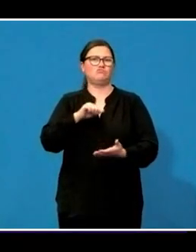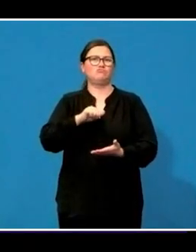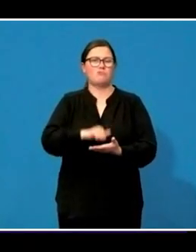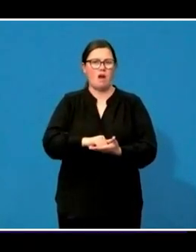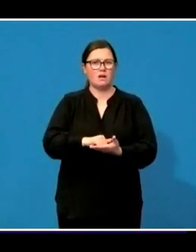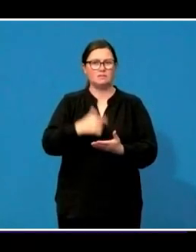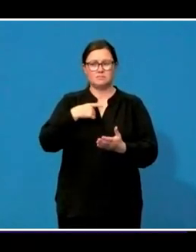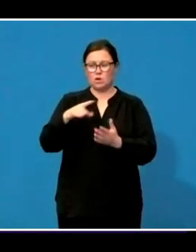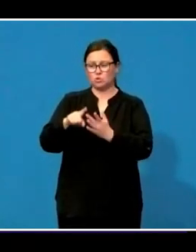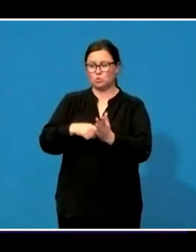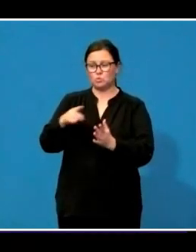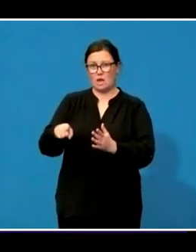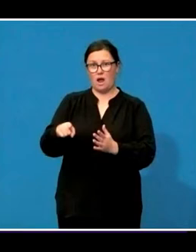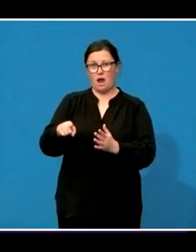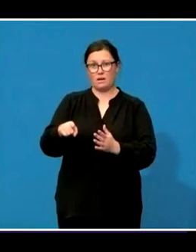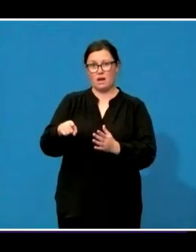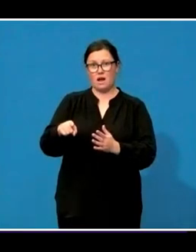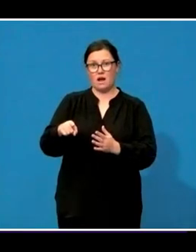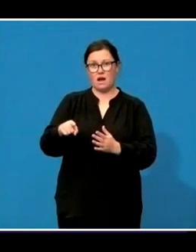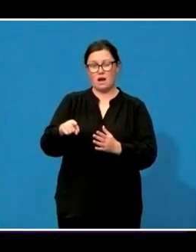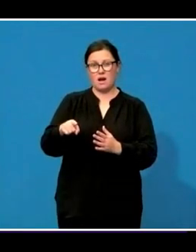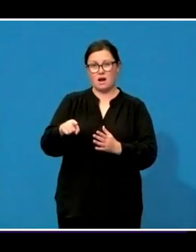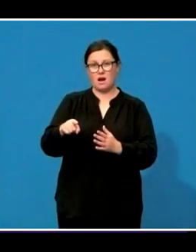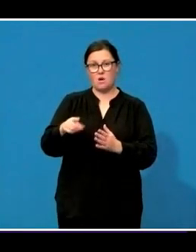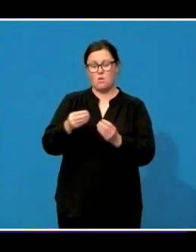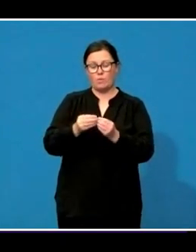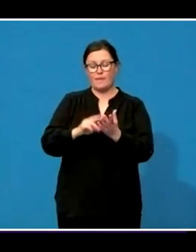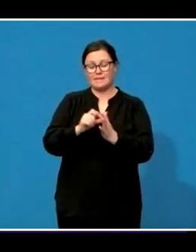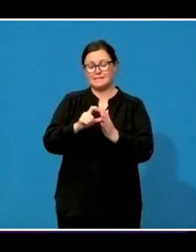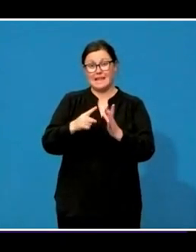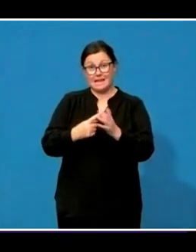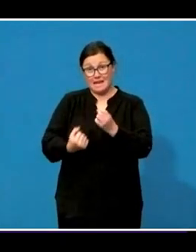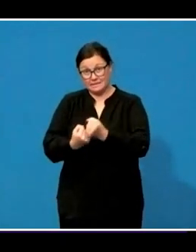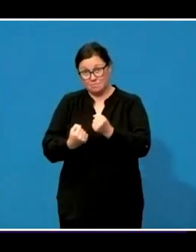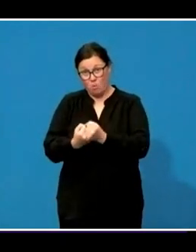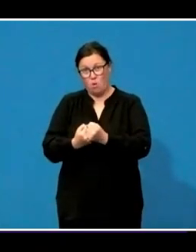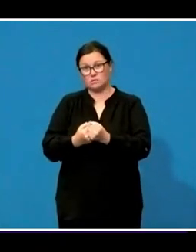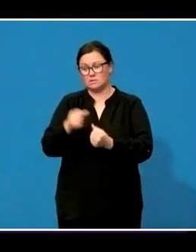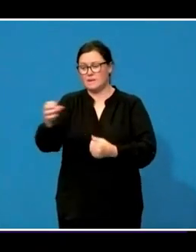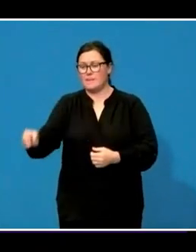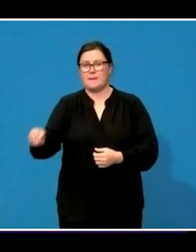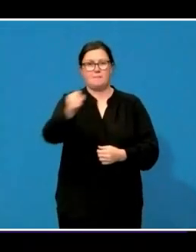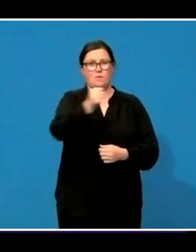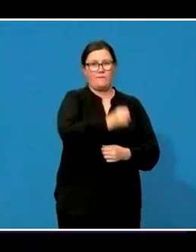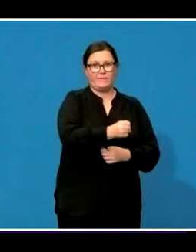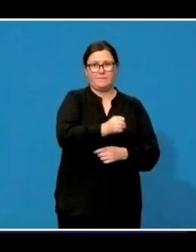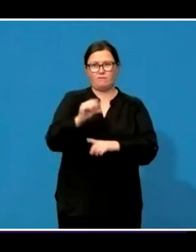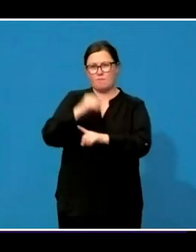care facility, supported by the NDIA, into another house that he was supported in but